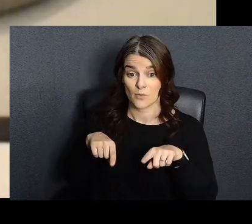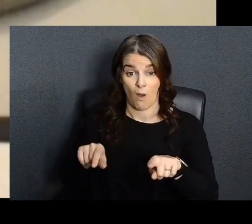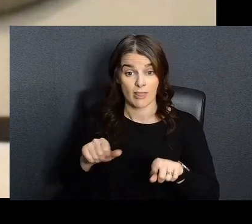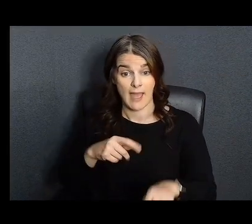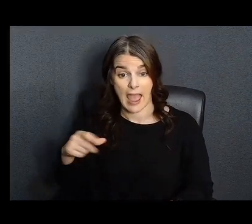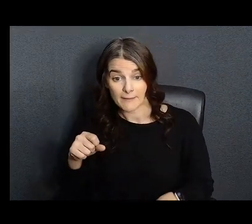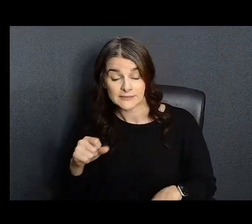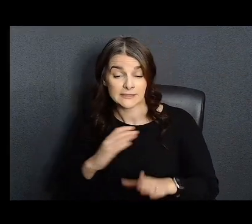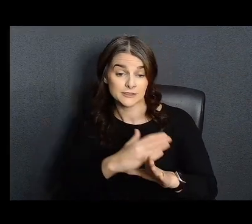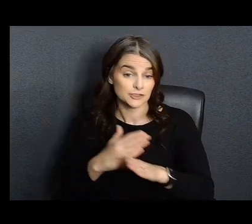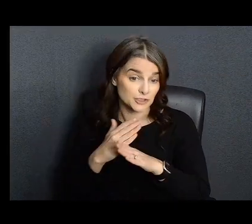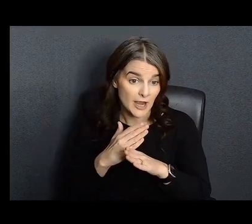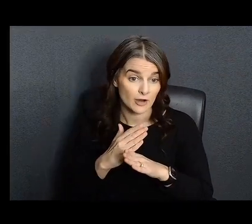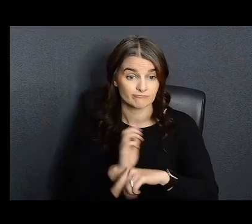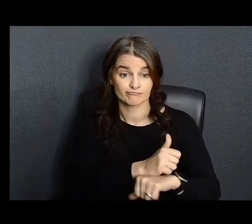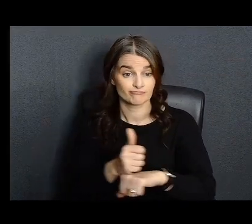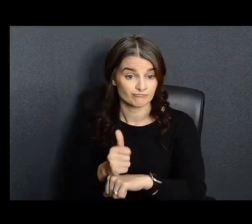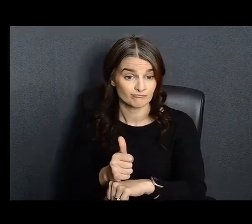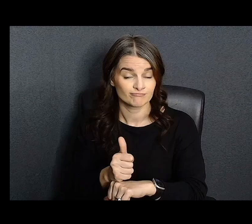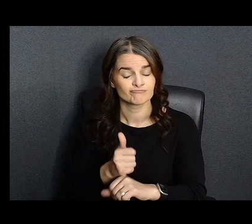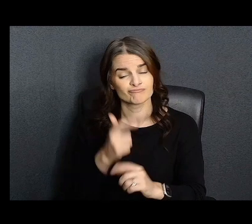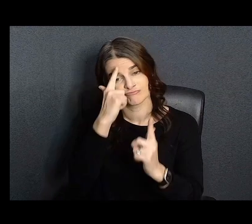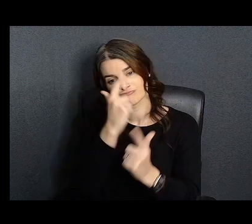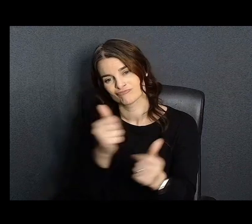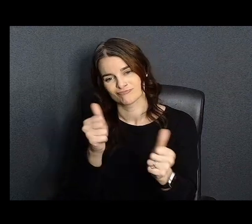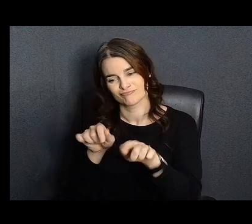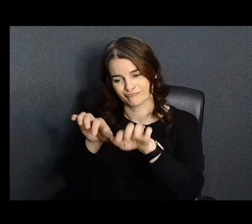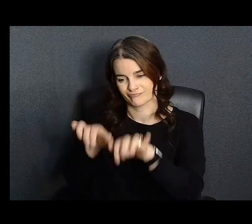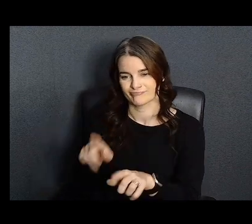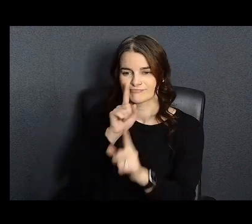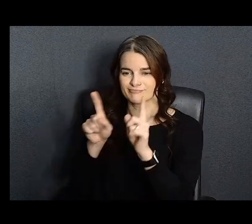shared and set up, please feel free to type those in the chat.